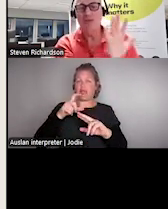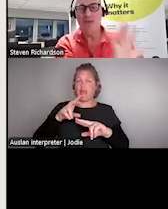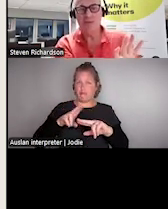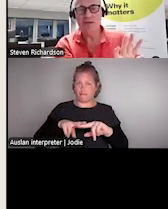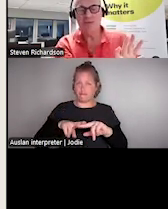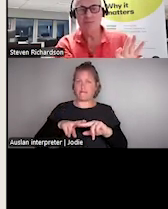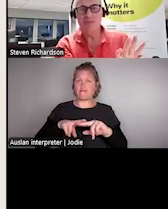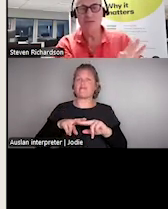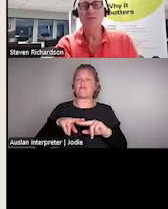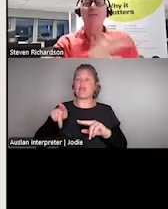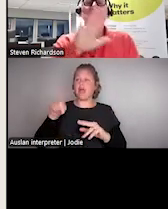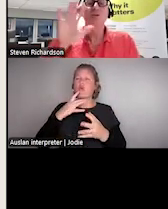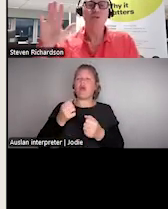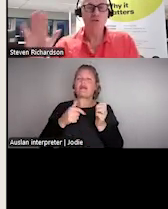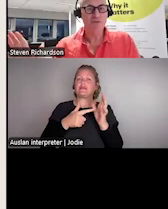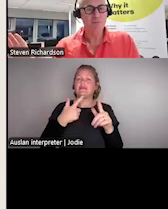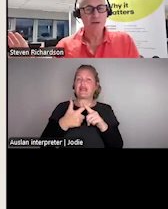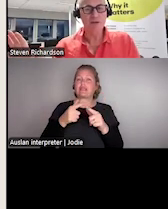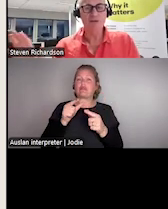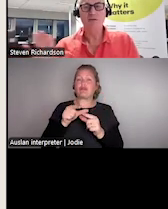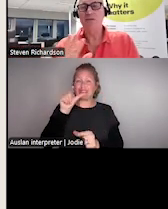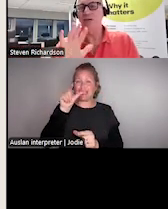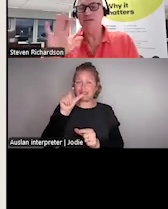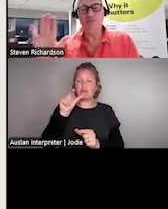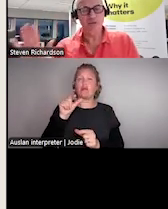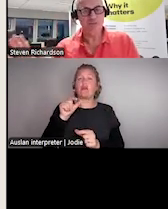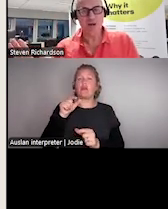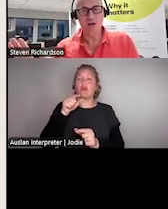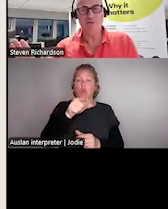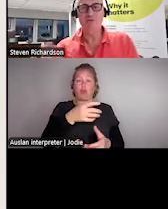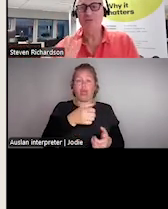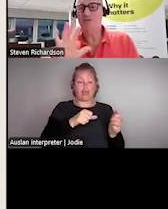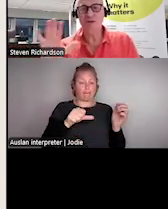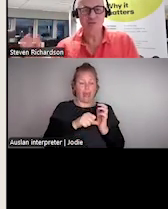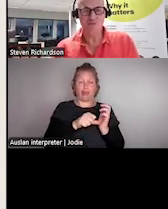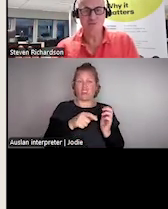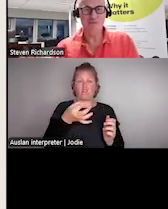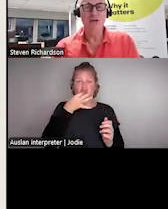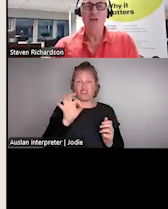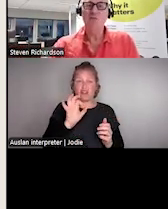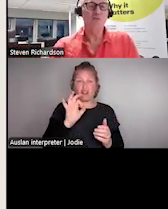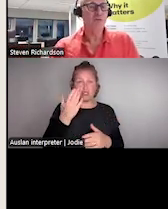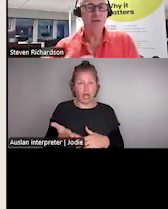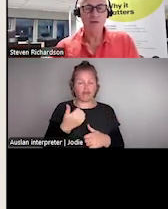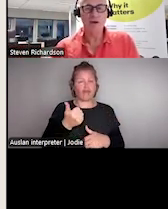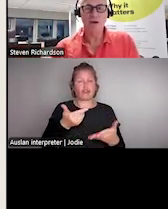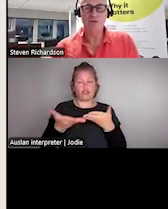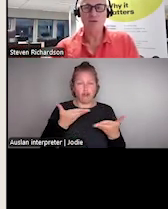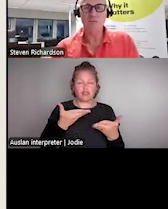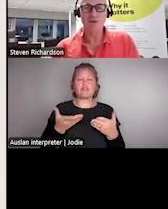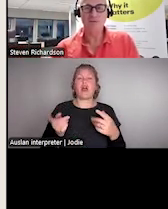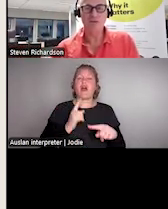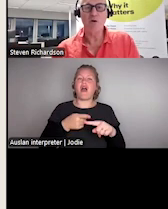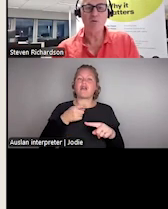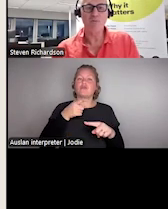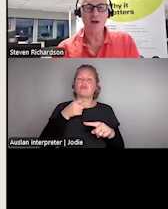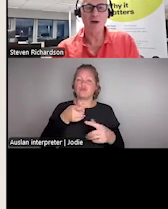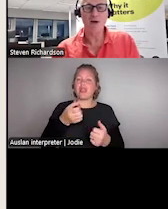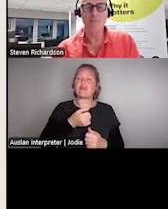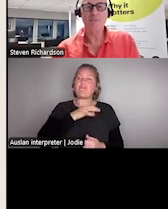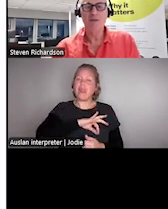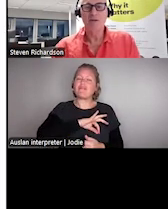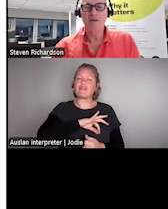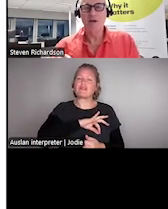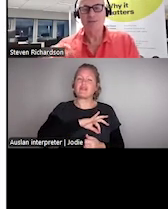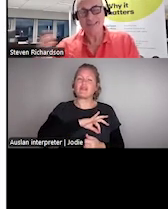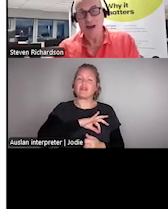They get the tax receipt. You get the money. It's a great service. You also get the benefit of staff